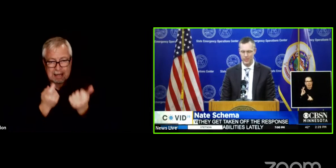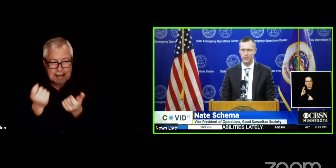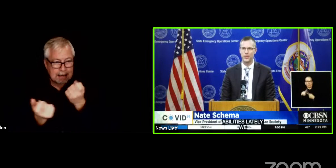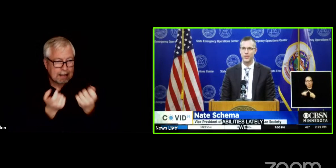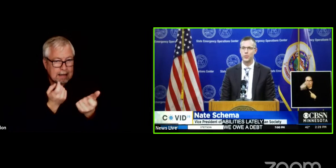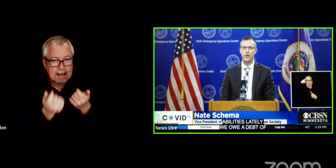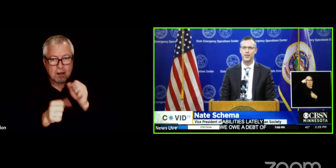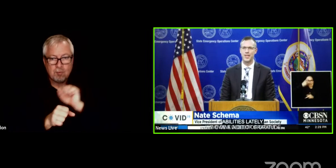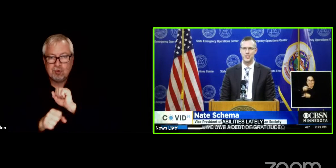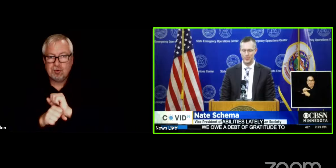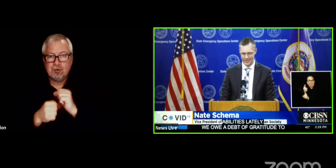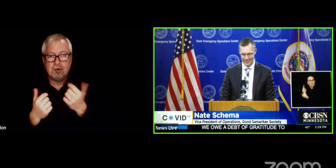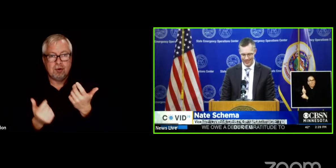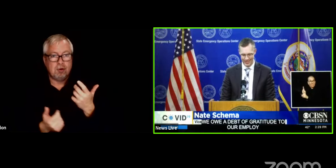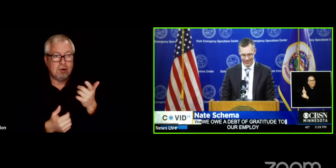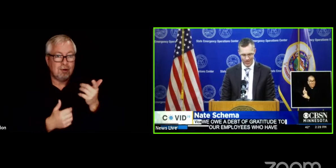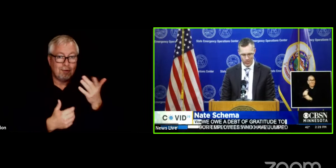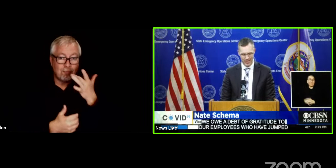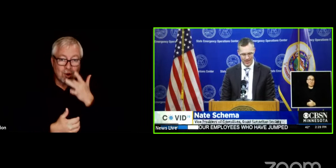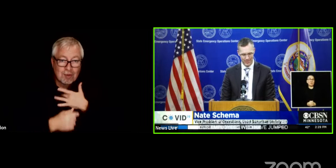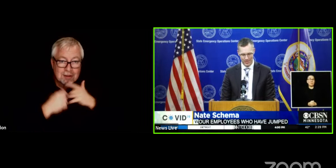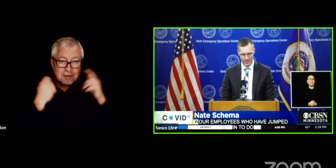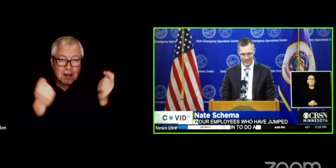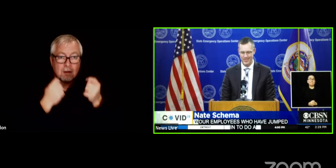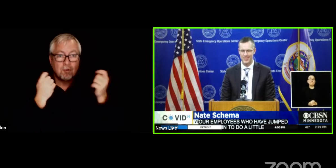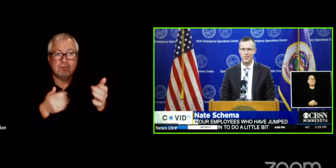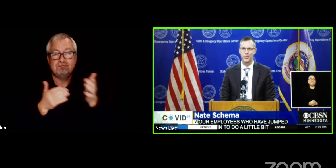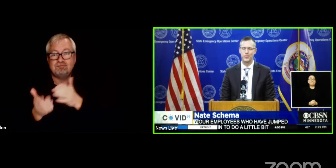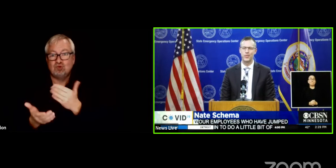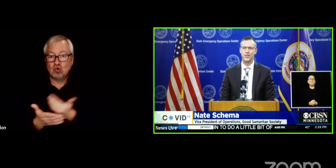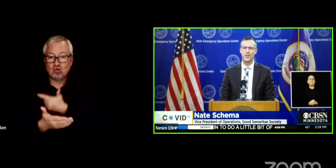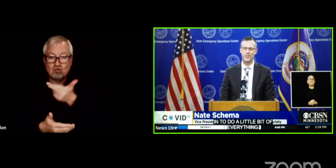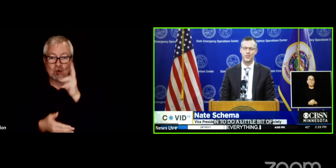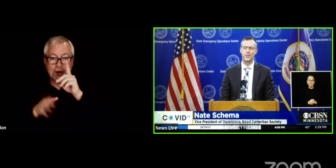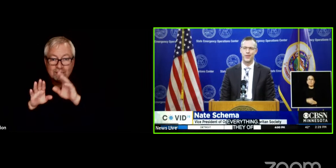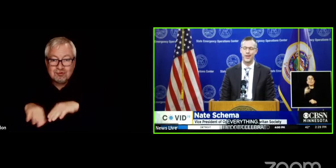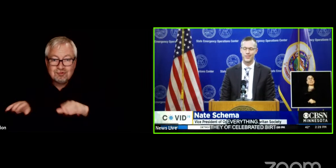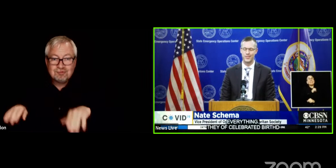OF NEU GREAT-GRANDCHILDREN AND WEDDING ANNIVERSARIES AS A